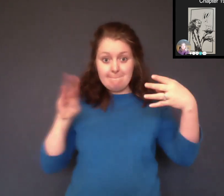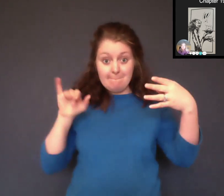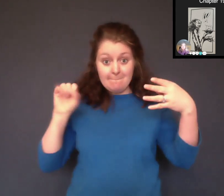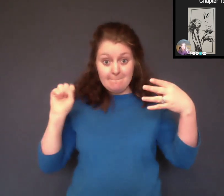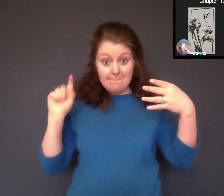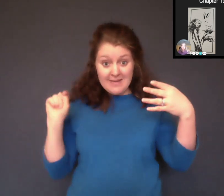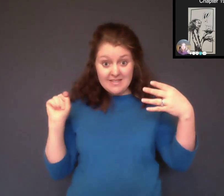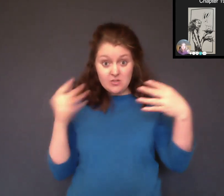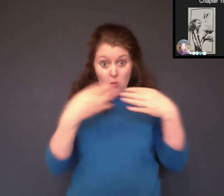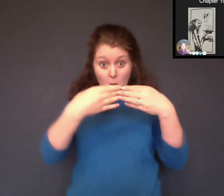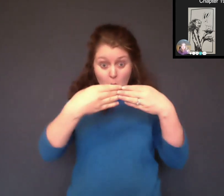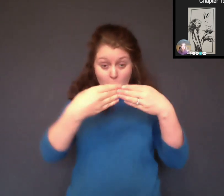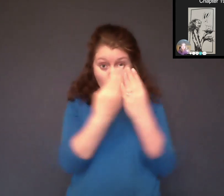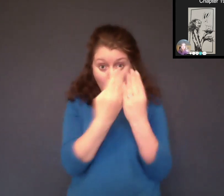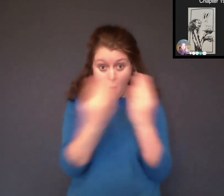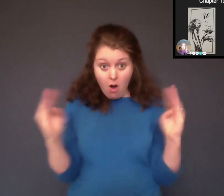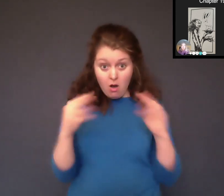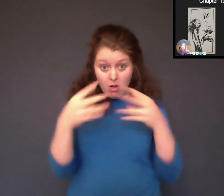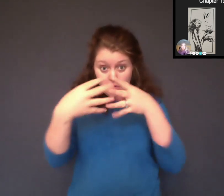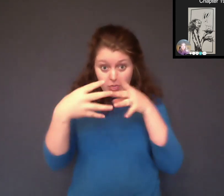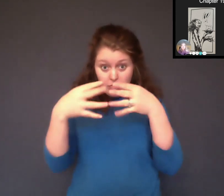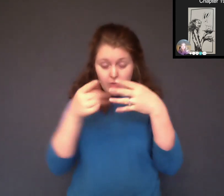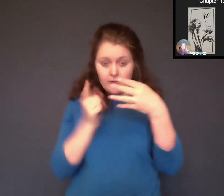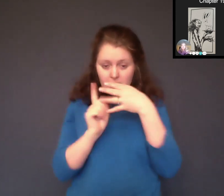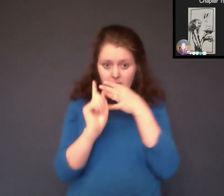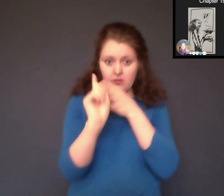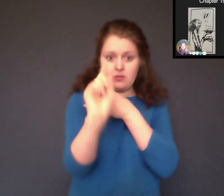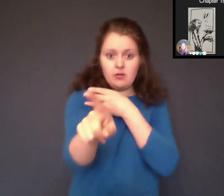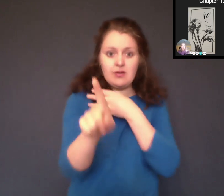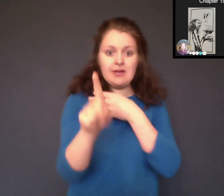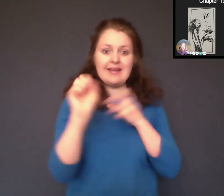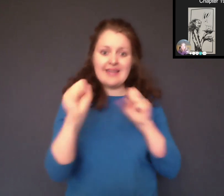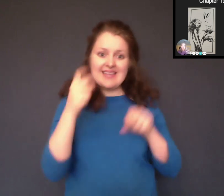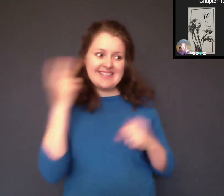what they turn to so i think that's what's feeding his bravery and he's